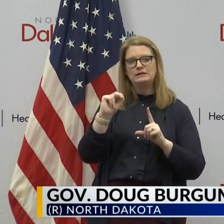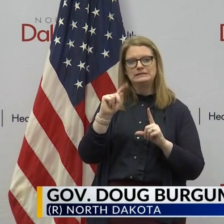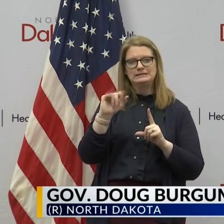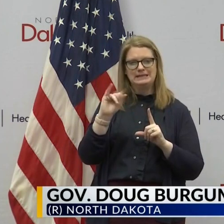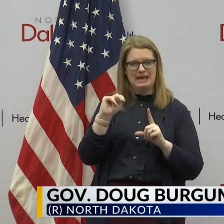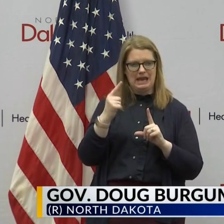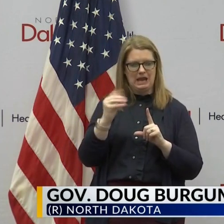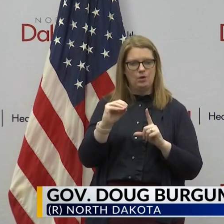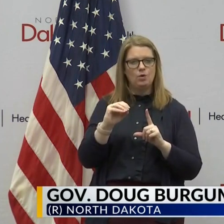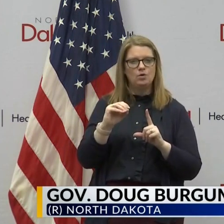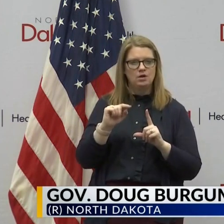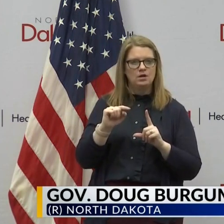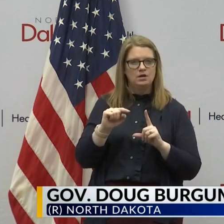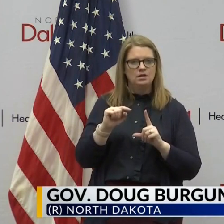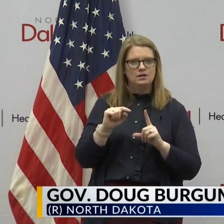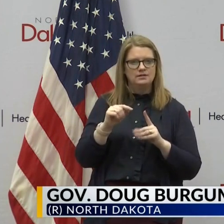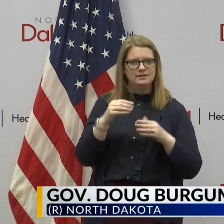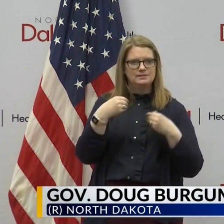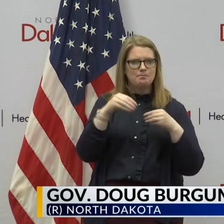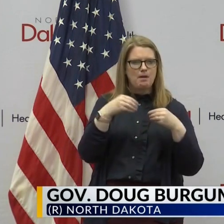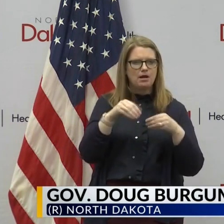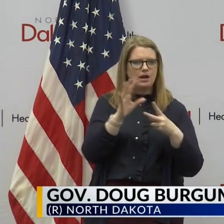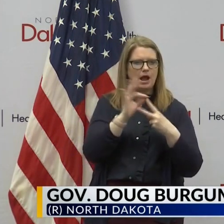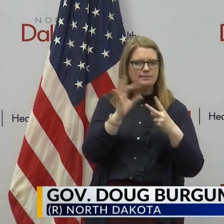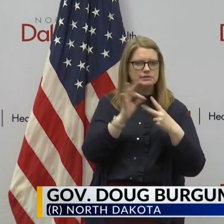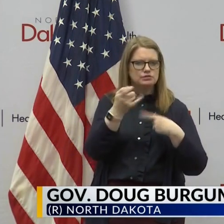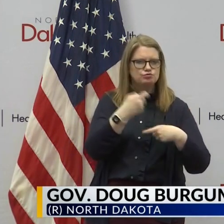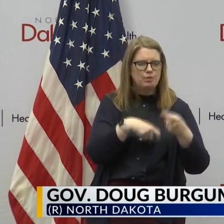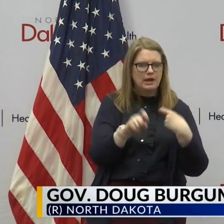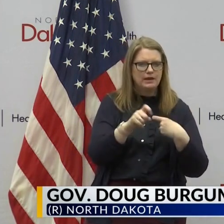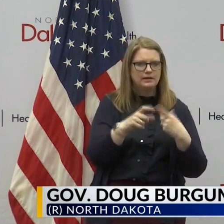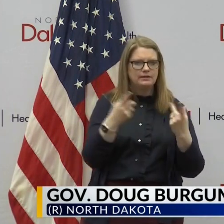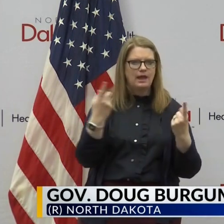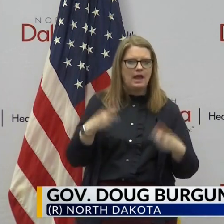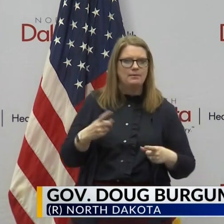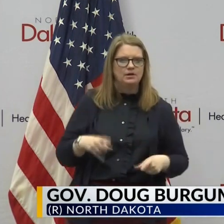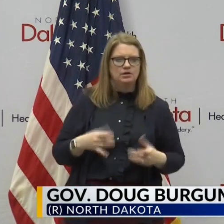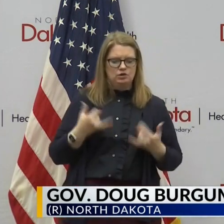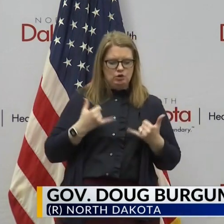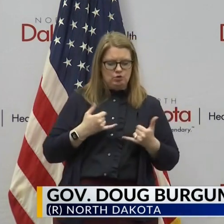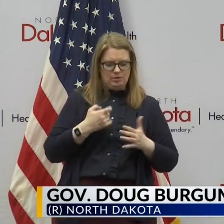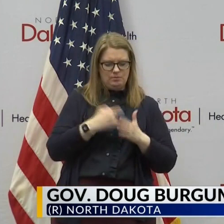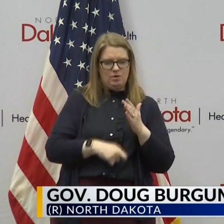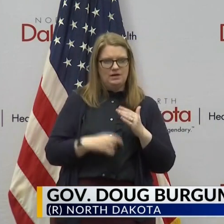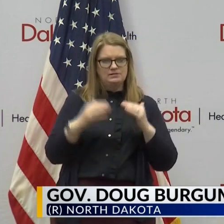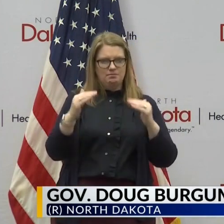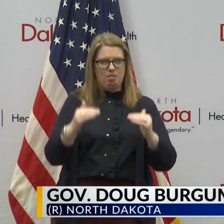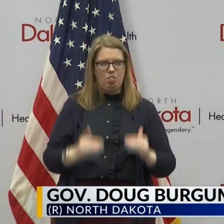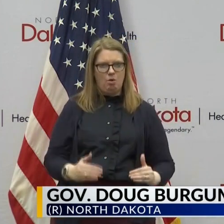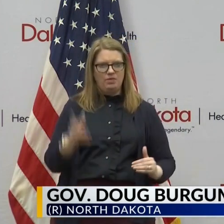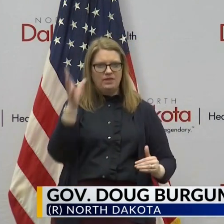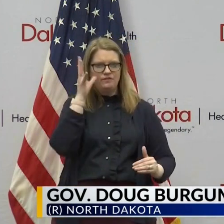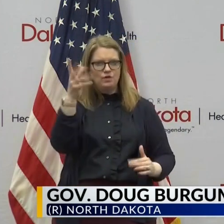WHICH IS CALLED NOT CLEVERLY, BUT ACADEMICALLY, THIS HAS BEEN LABELLED EXTREME CONTANGO, A